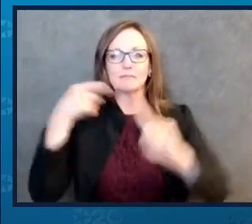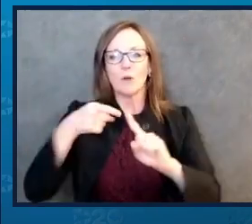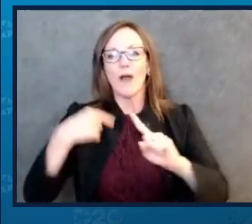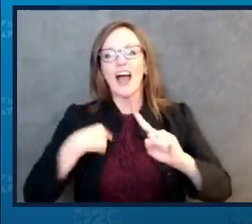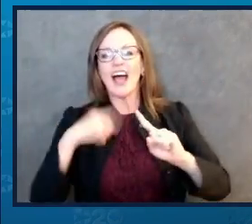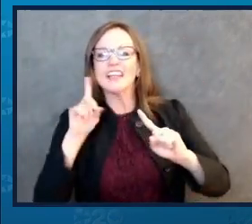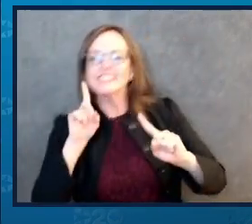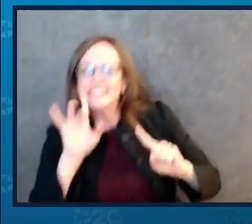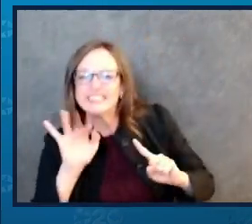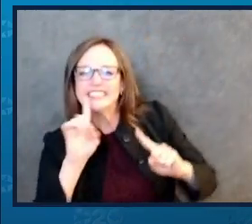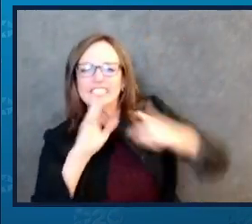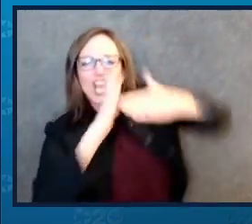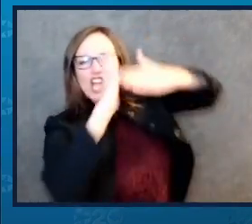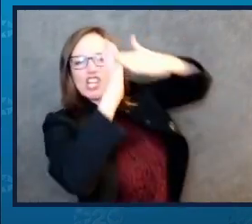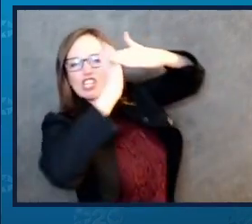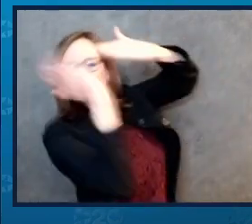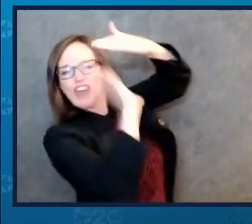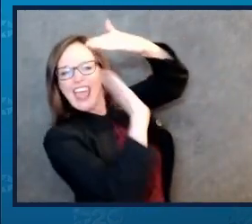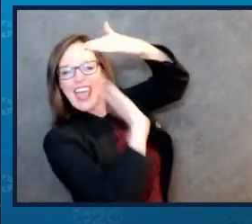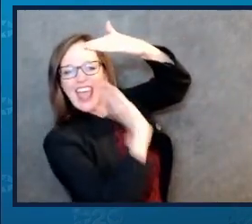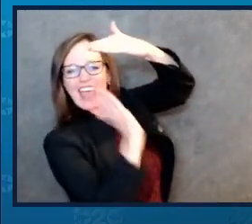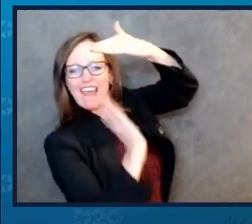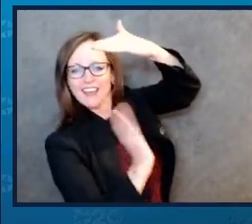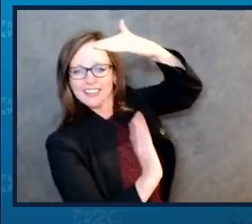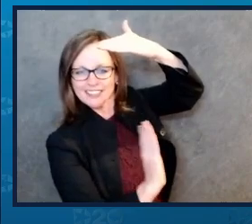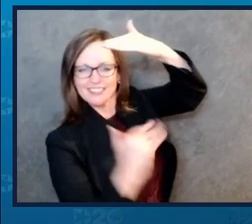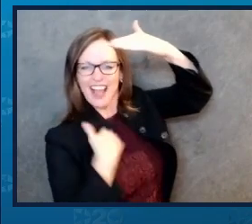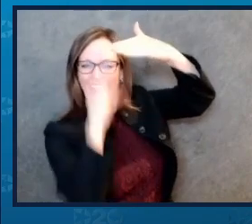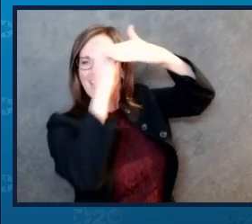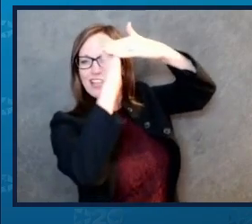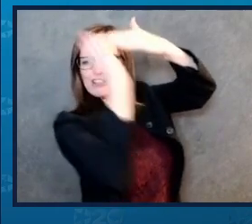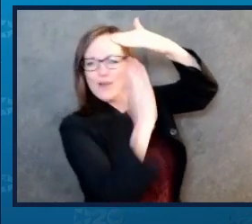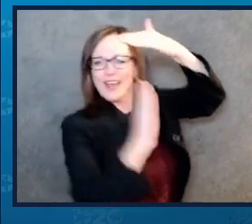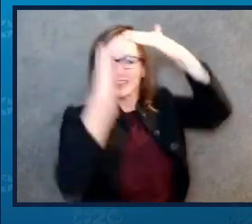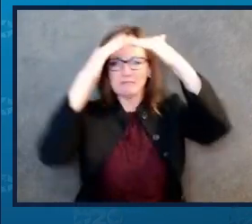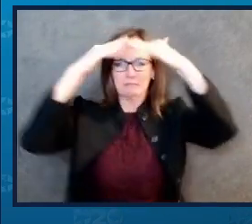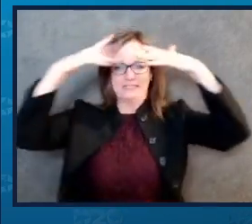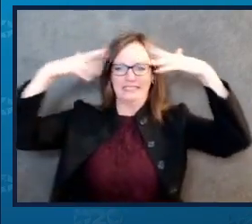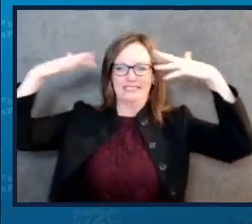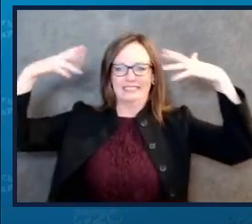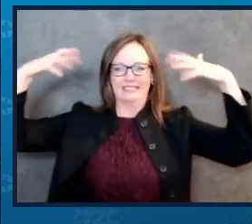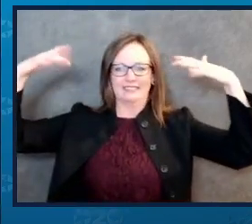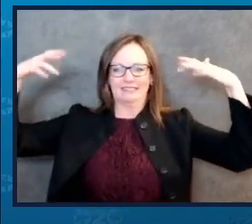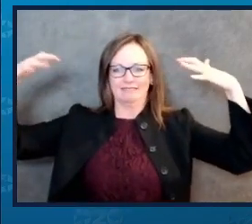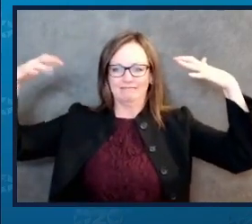THE RECORD-BREAKING NUMBER OF WOMEN RAN AND WON.